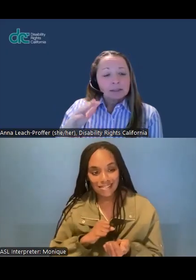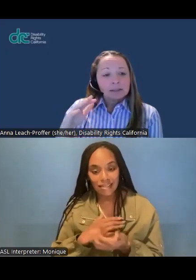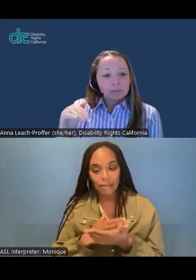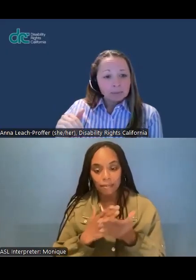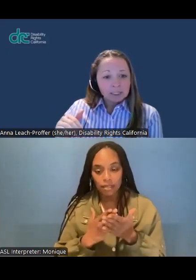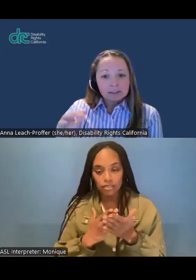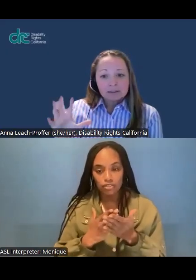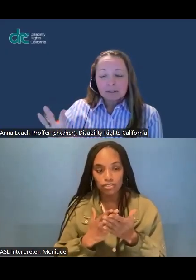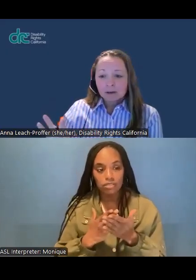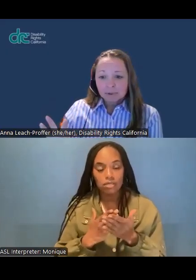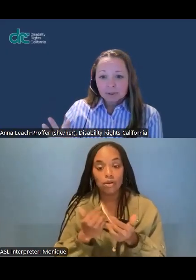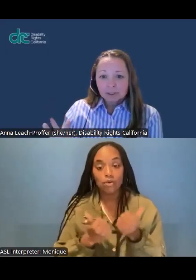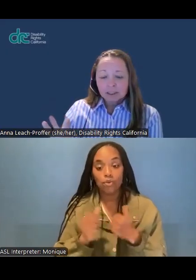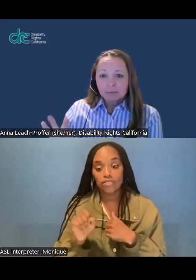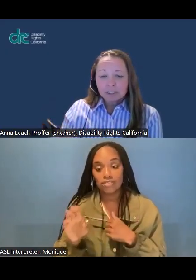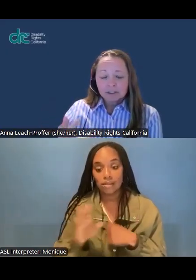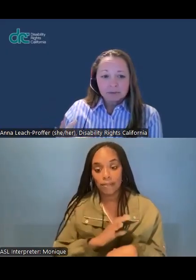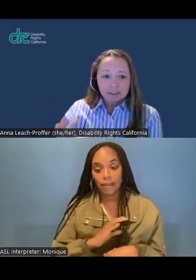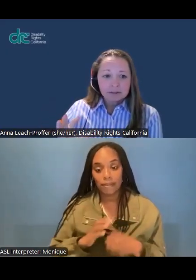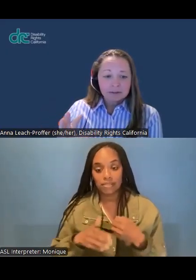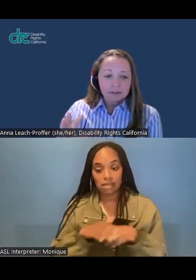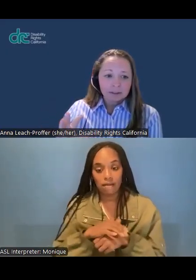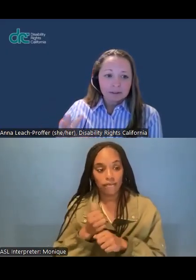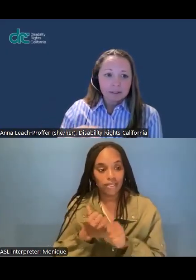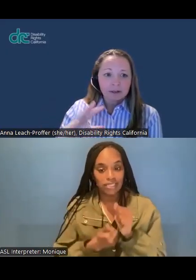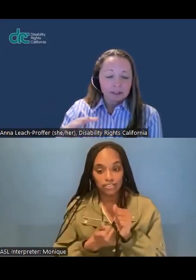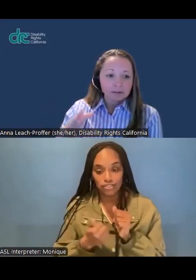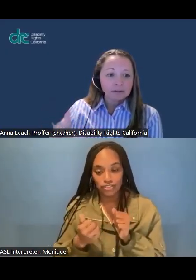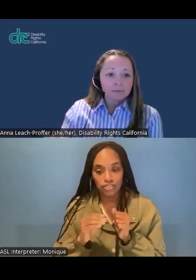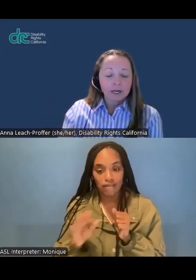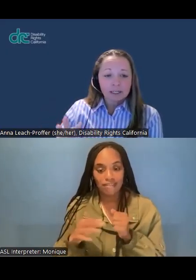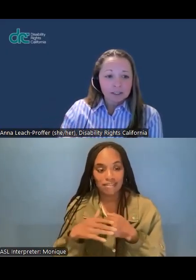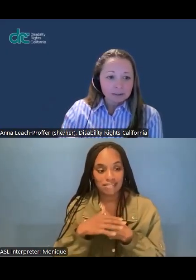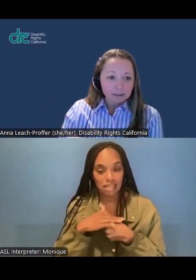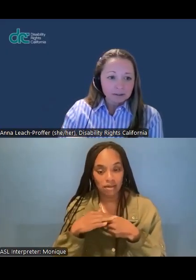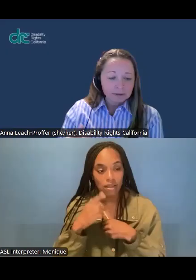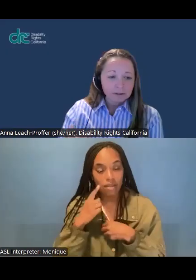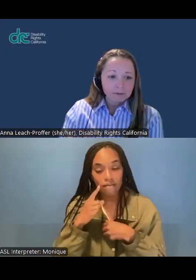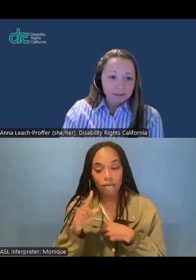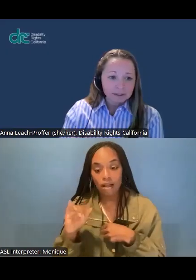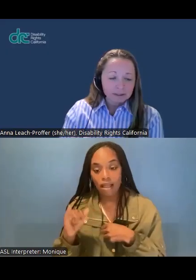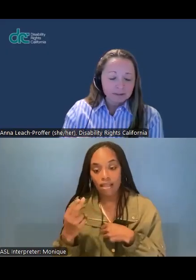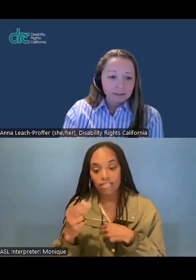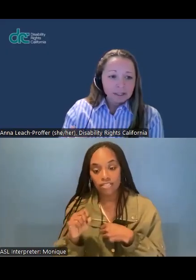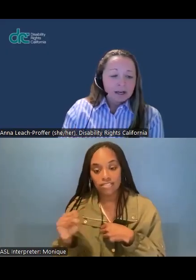subcommittees cover. Each of these, areas. So for IHSS services,